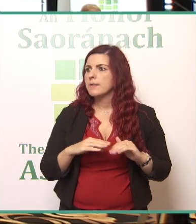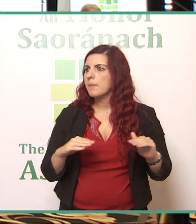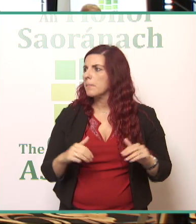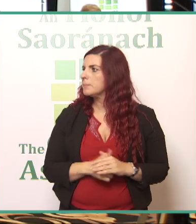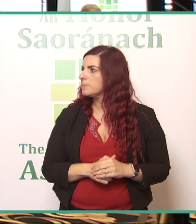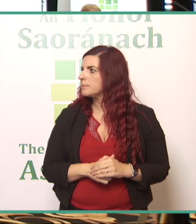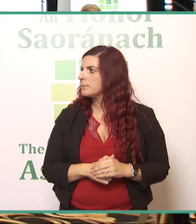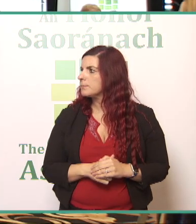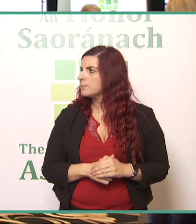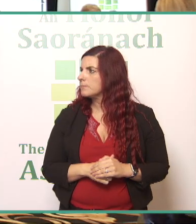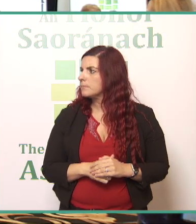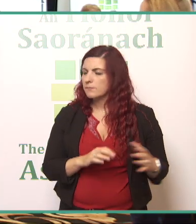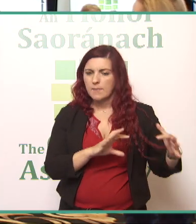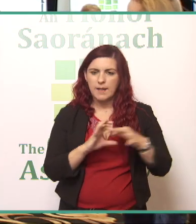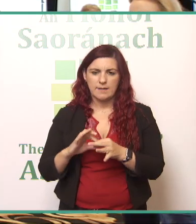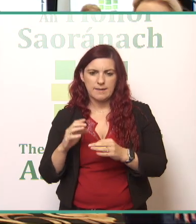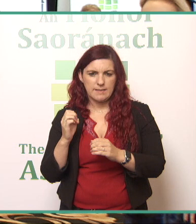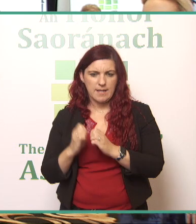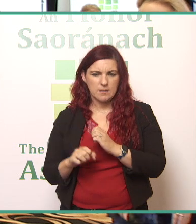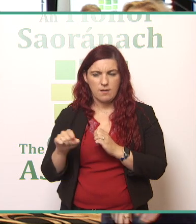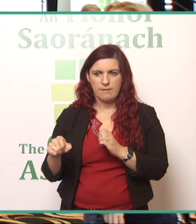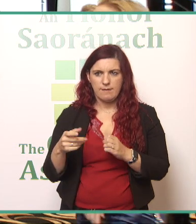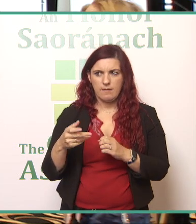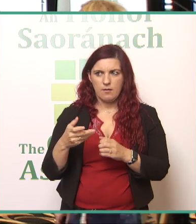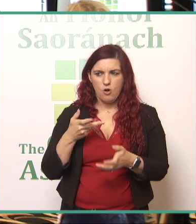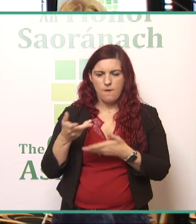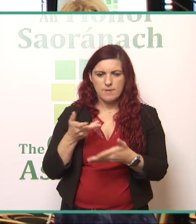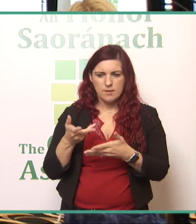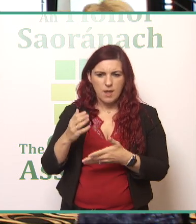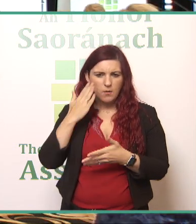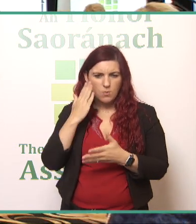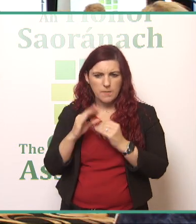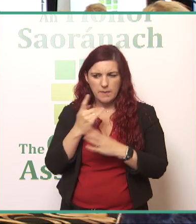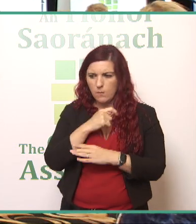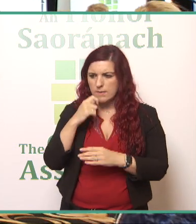so building on the ending of the compensation and something that was said yesterday by one of